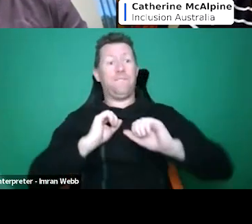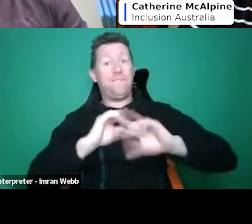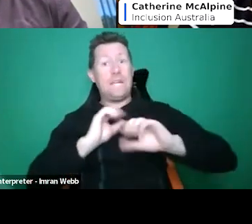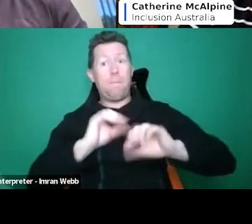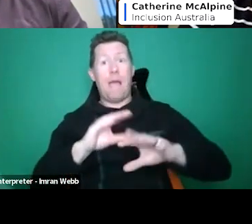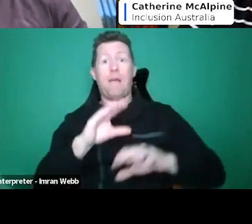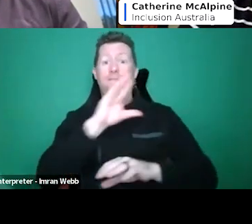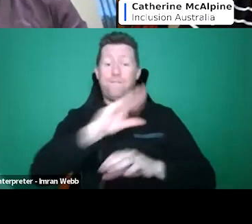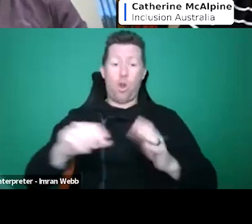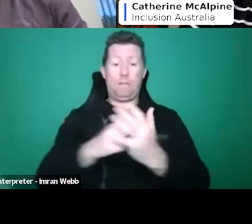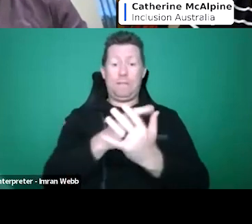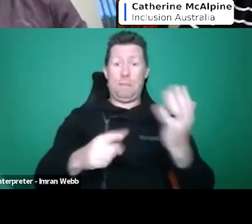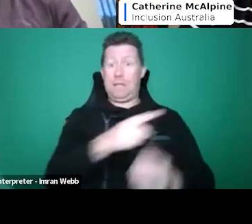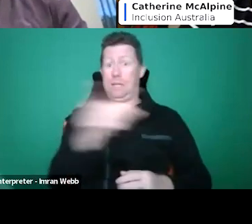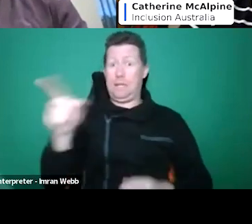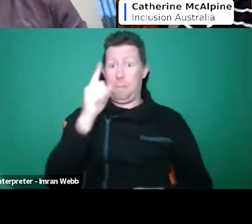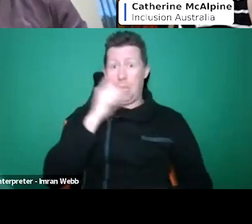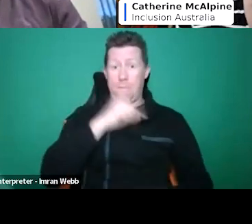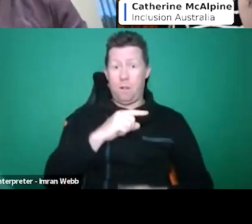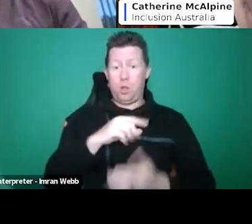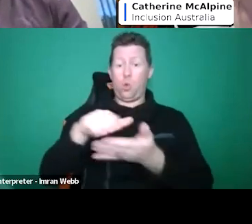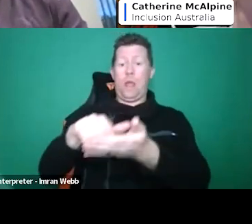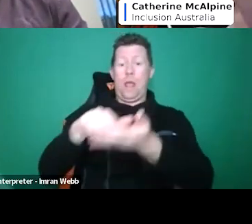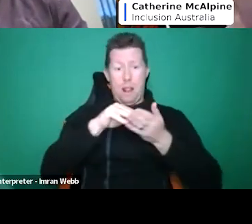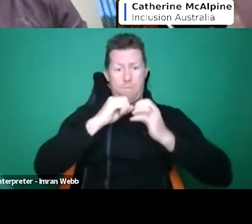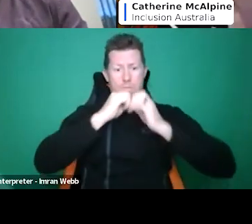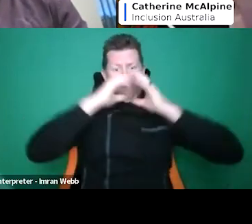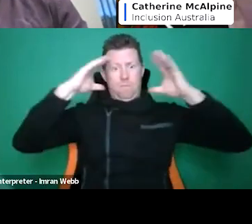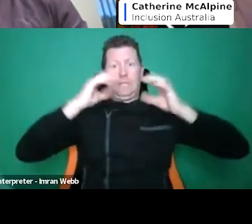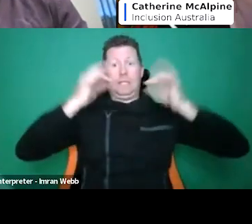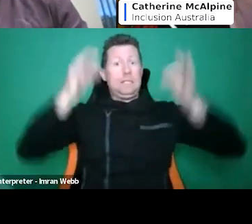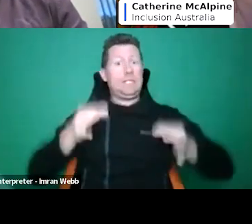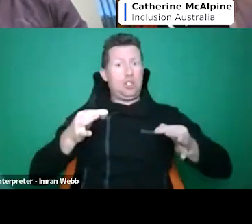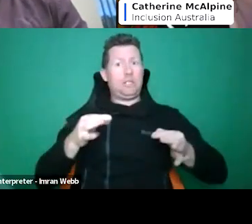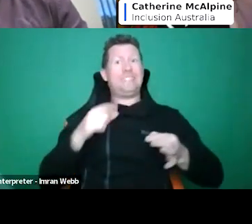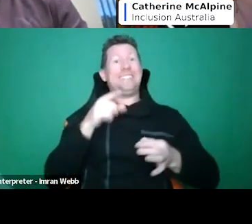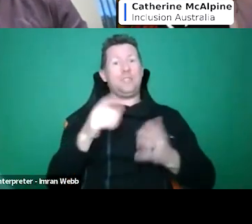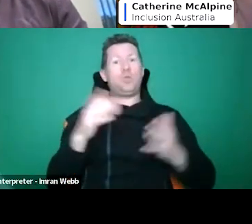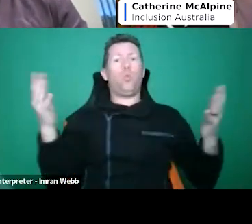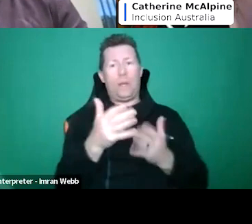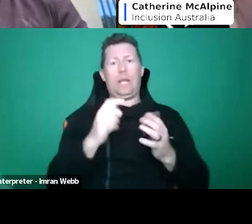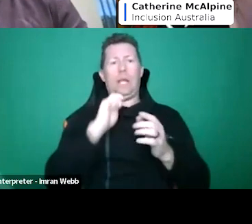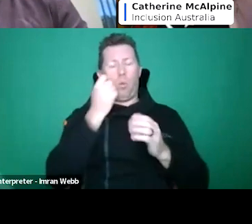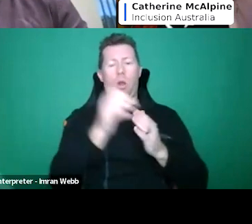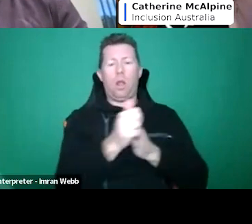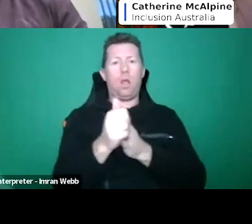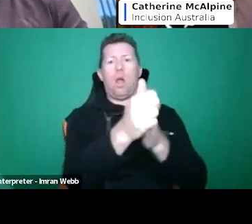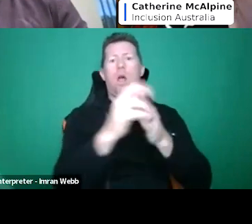that affects decision making is something which will in a sense guide the asset hopefully for generations,